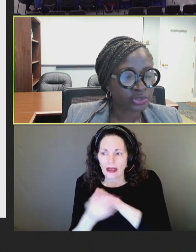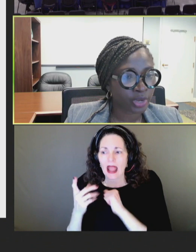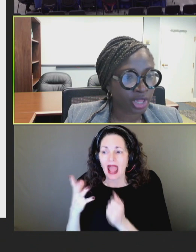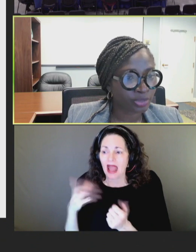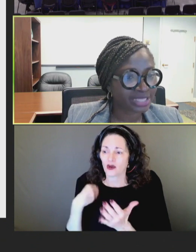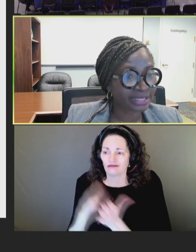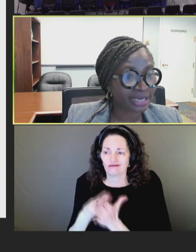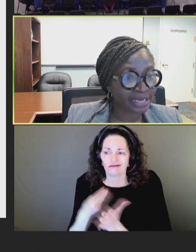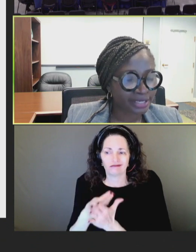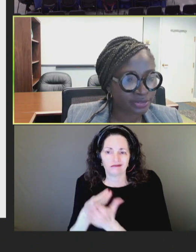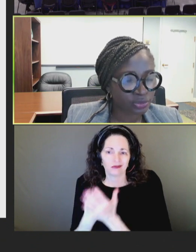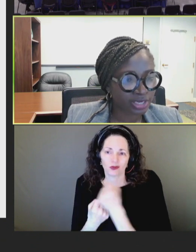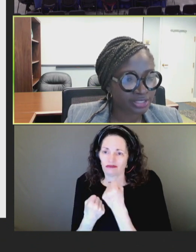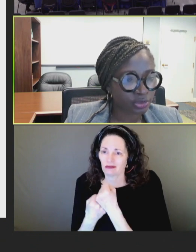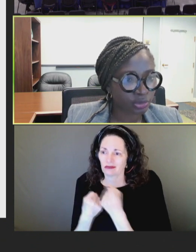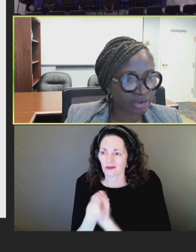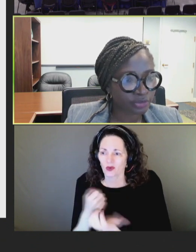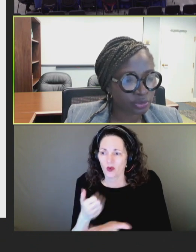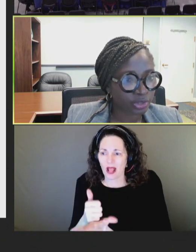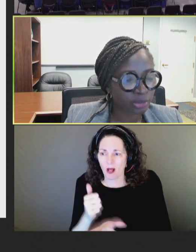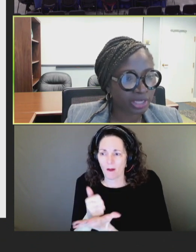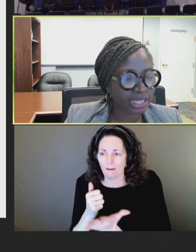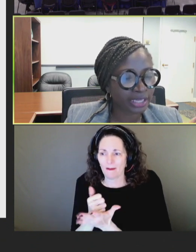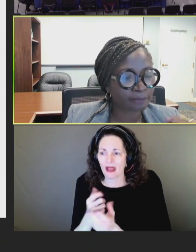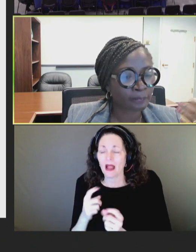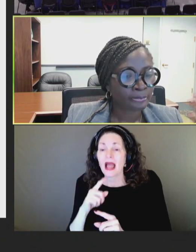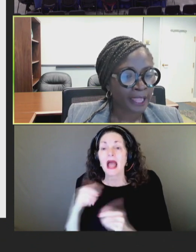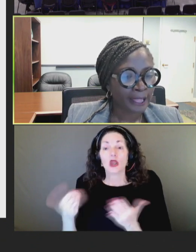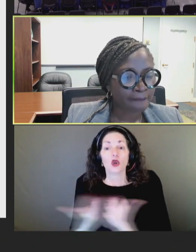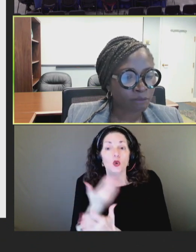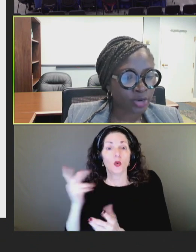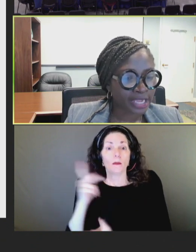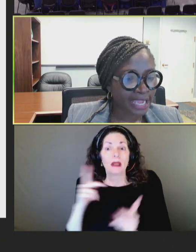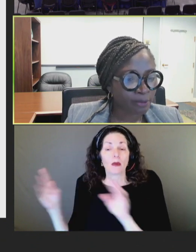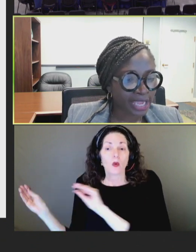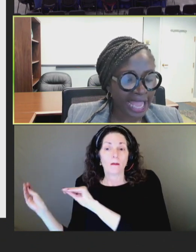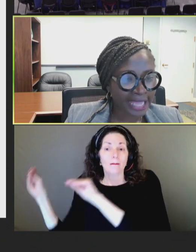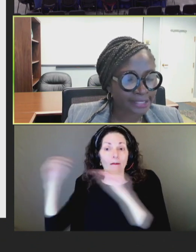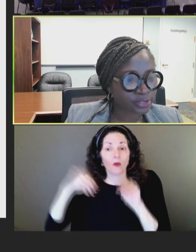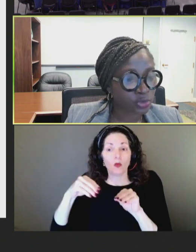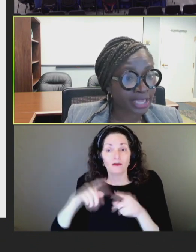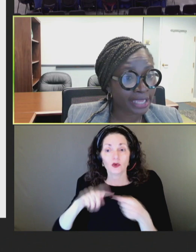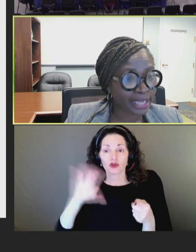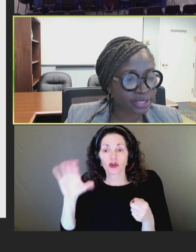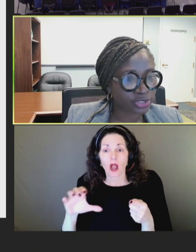to help us at the landing zone as new arrivals were coming in. We had to engage